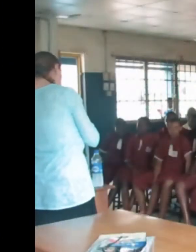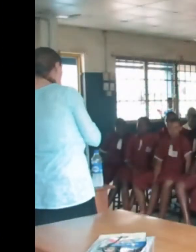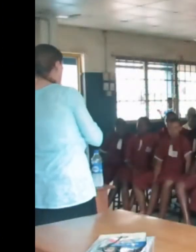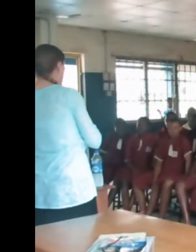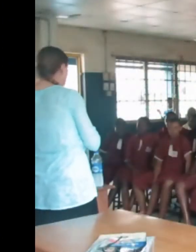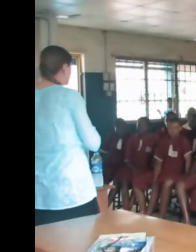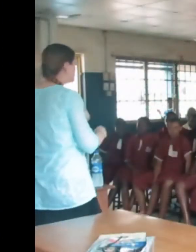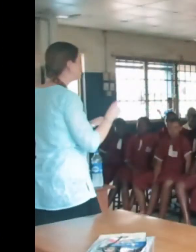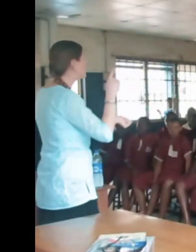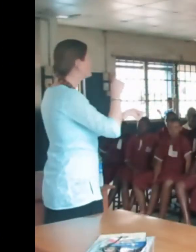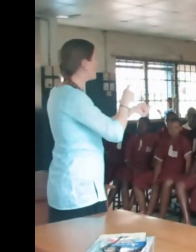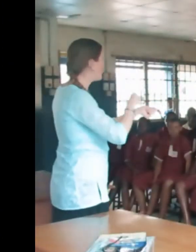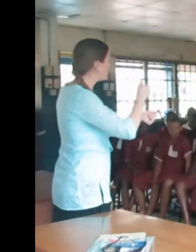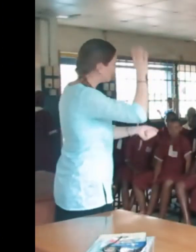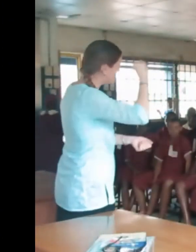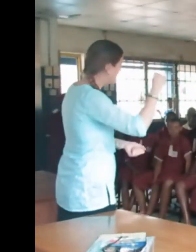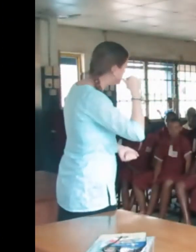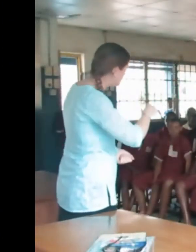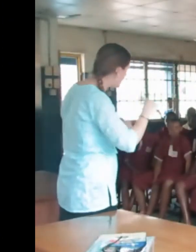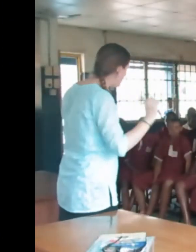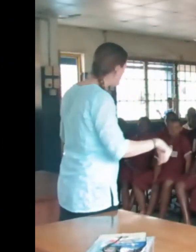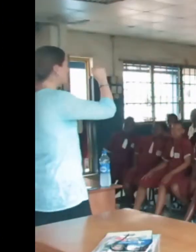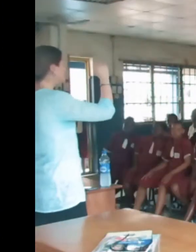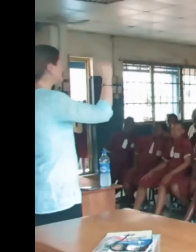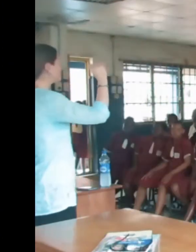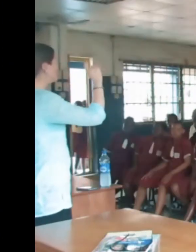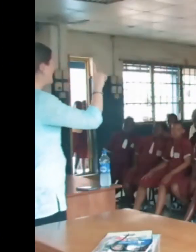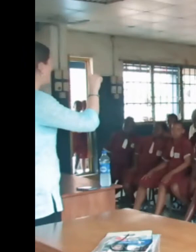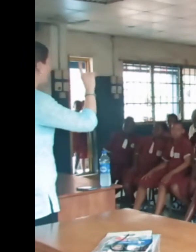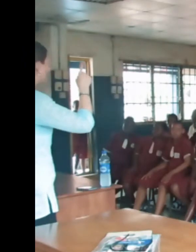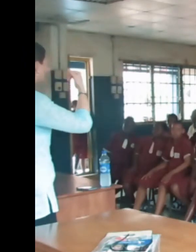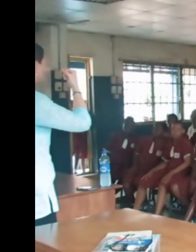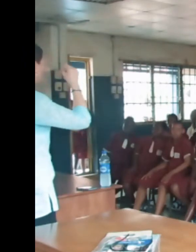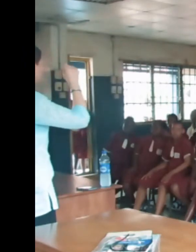children as if it s a gift. I mean, whenever I talk about